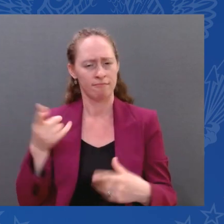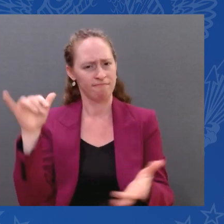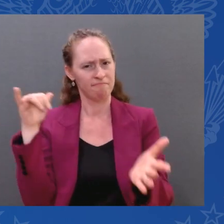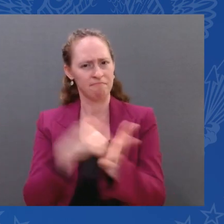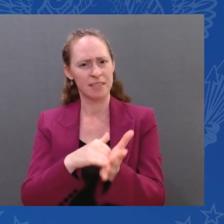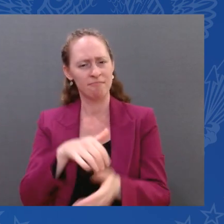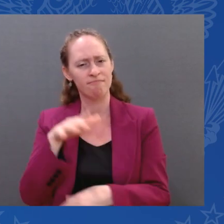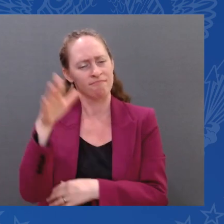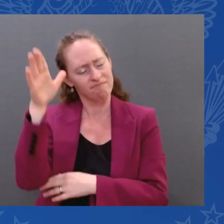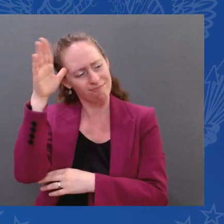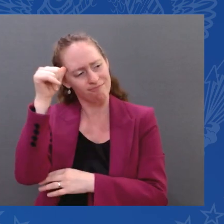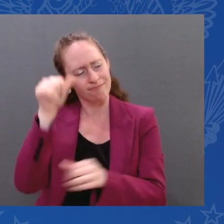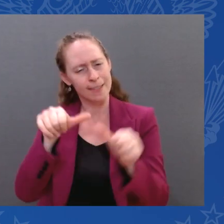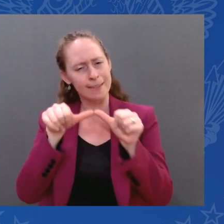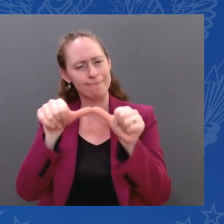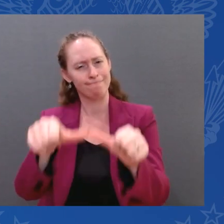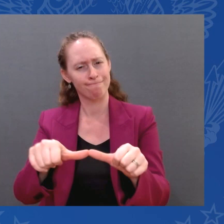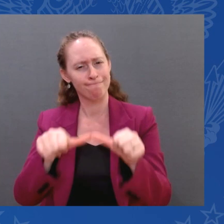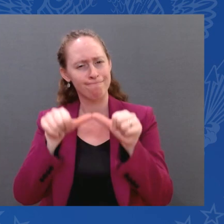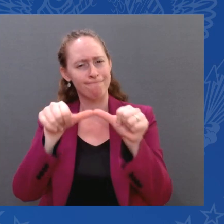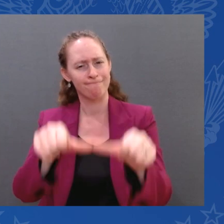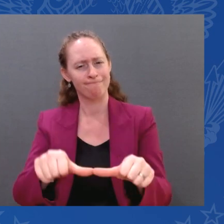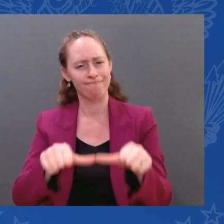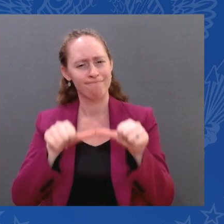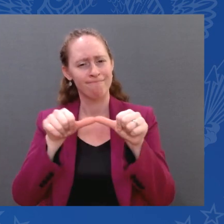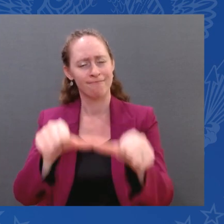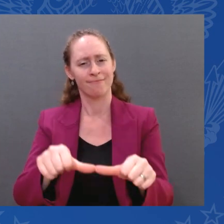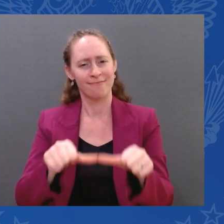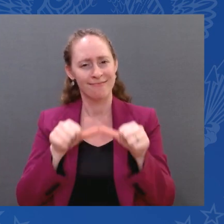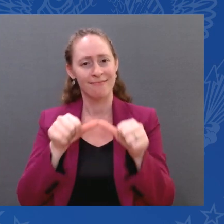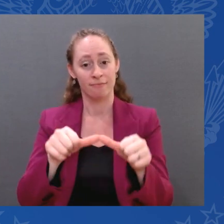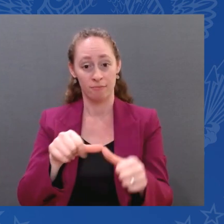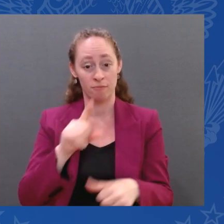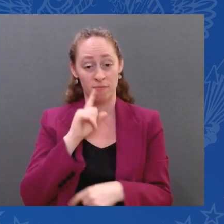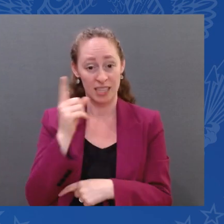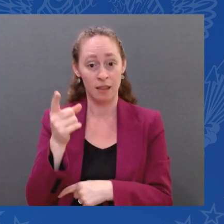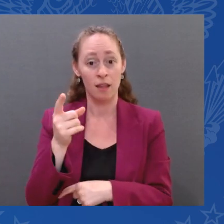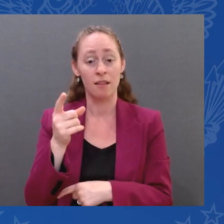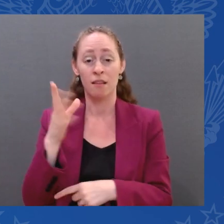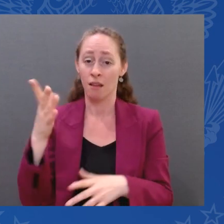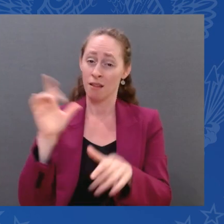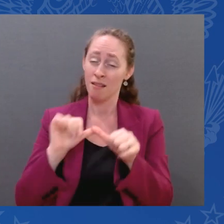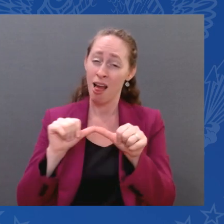And what Steve left us is something special. Technology has the capacity to improve our lives